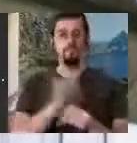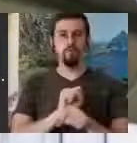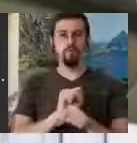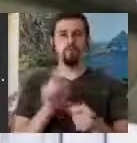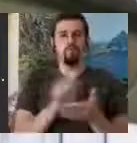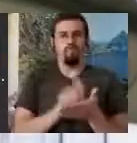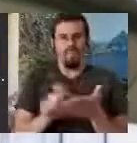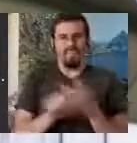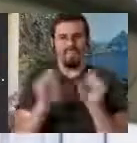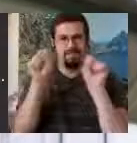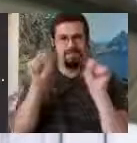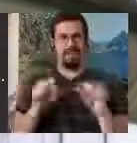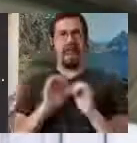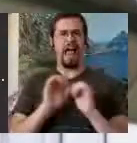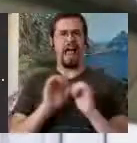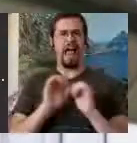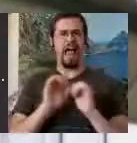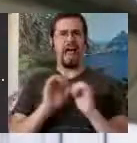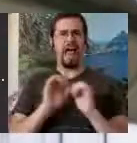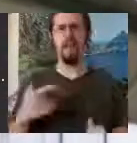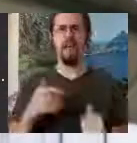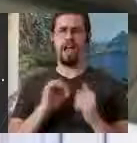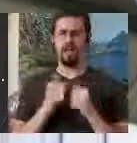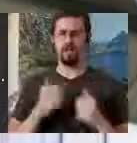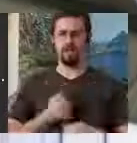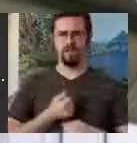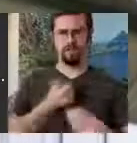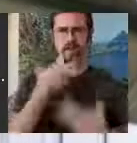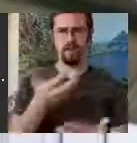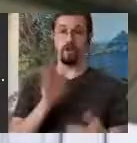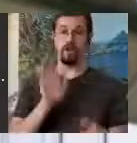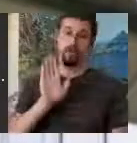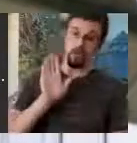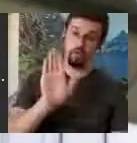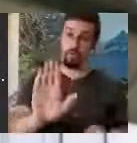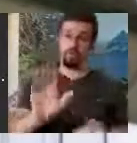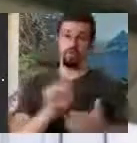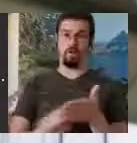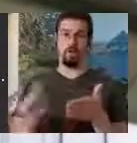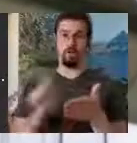way you express it it's your writing system and that's why sign writing is